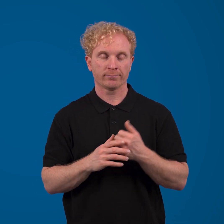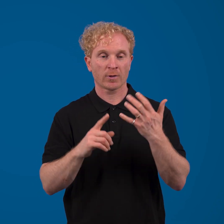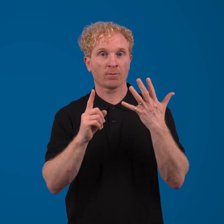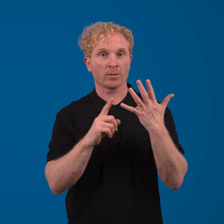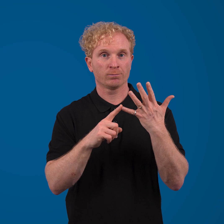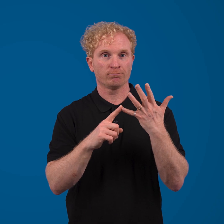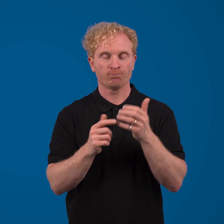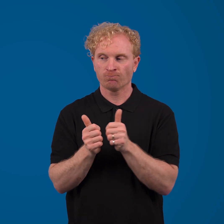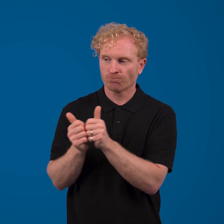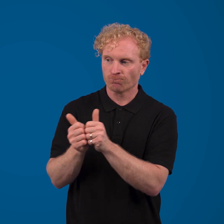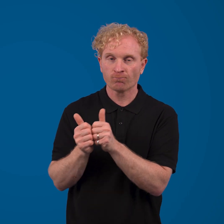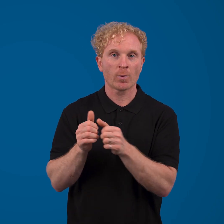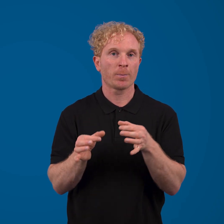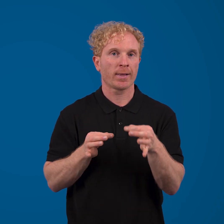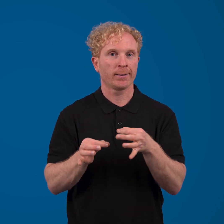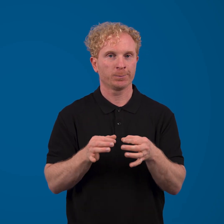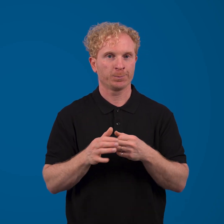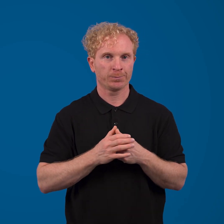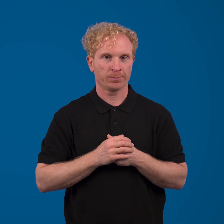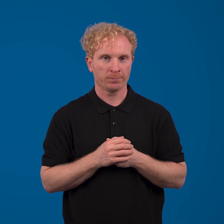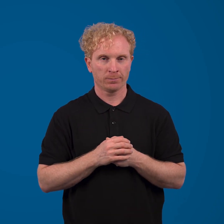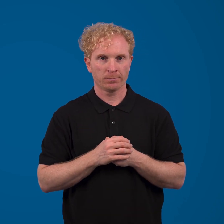Associated Plans